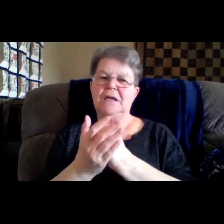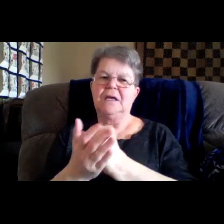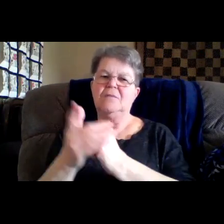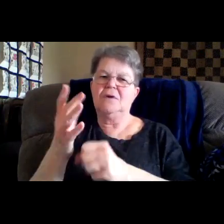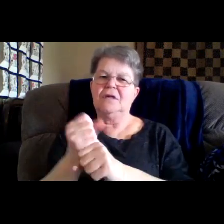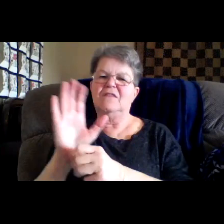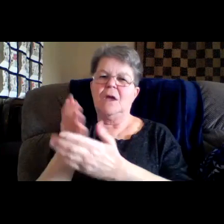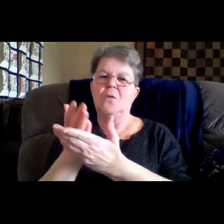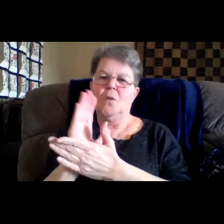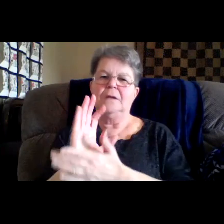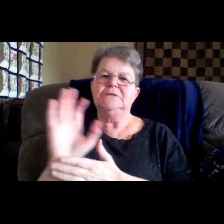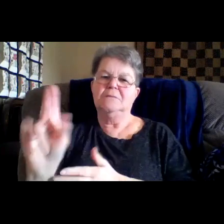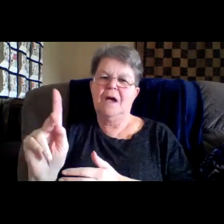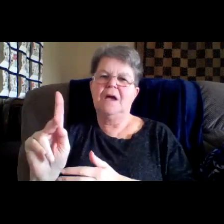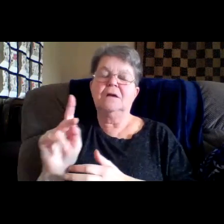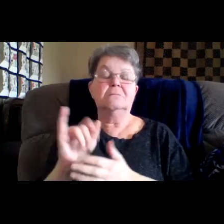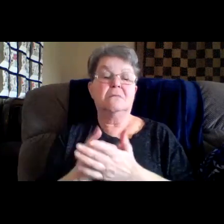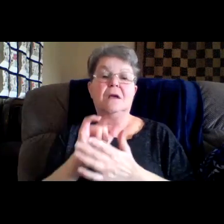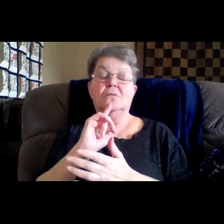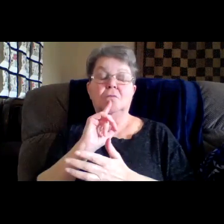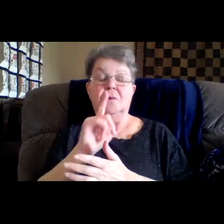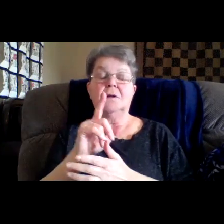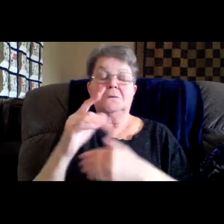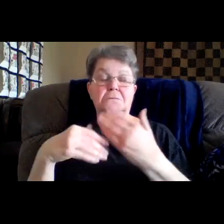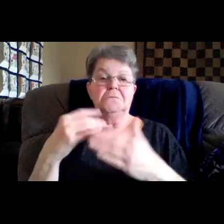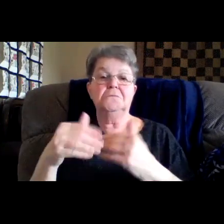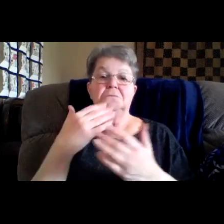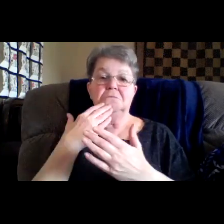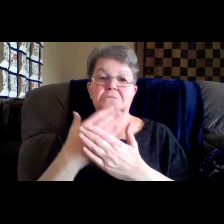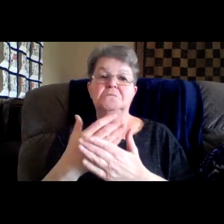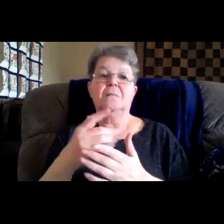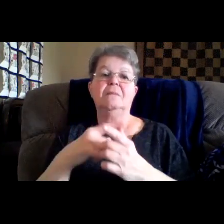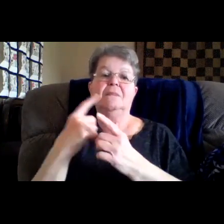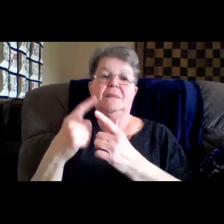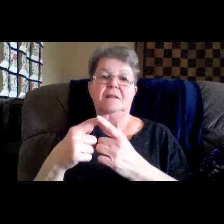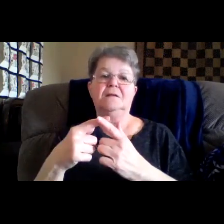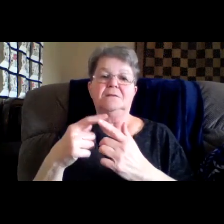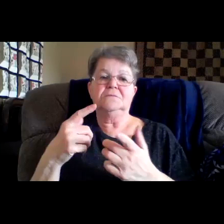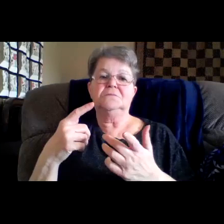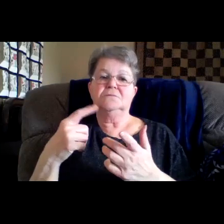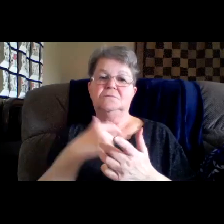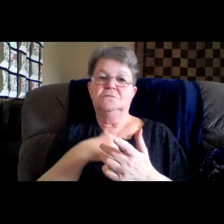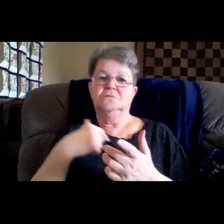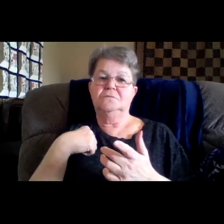So that went really well. And then you can go to the next slide. And then, yeah, so we were able